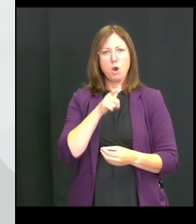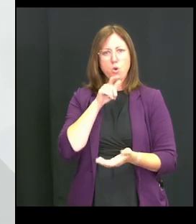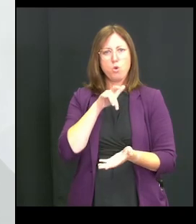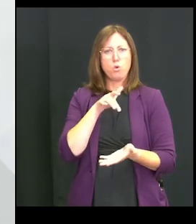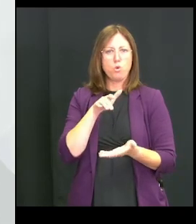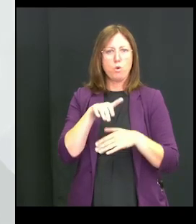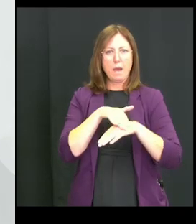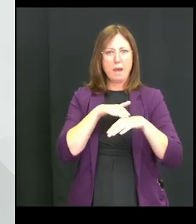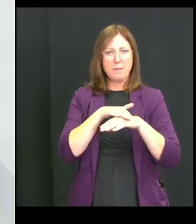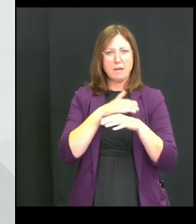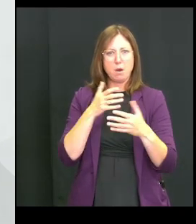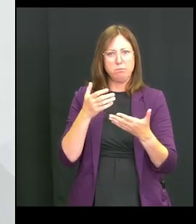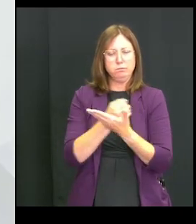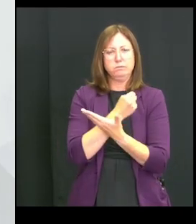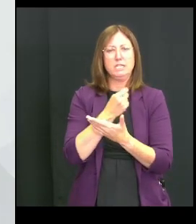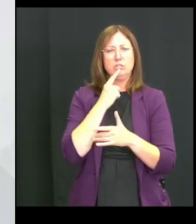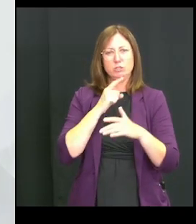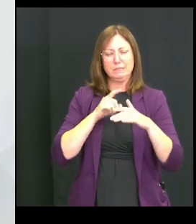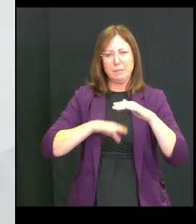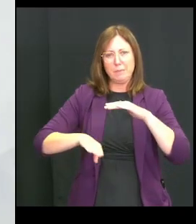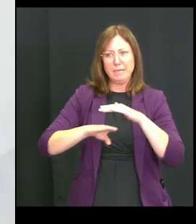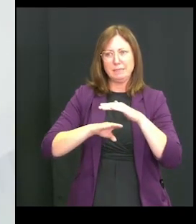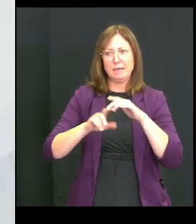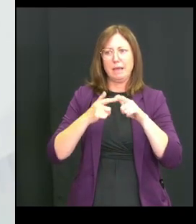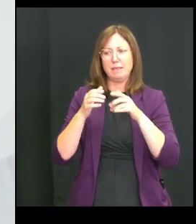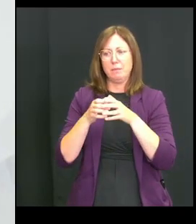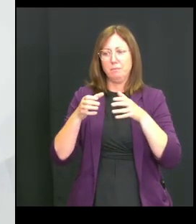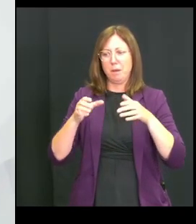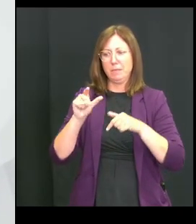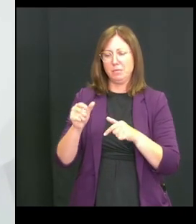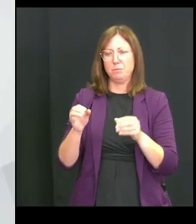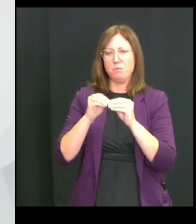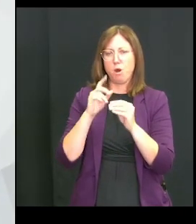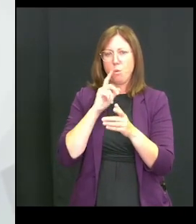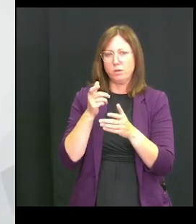You get your base out and a little bit more just to get the majority government.